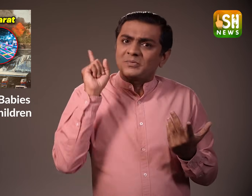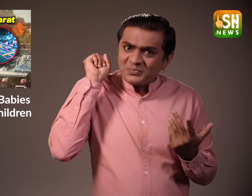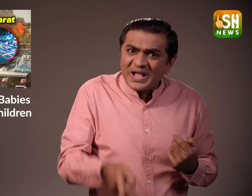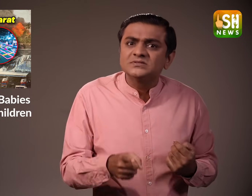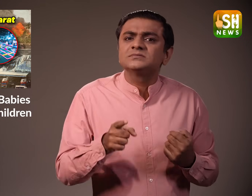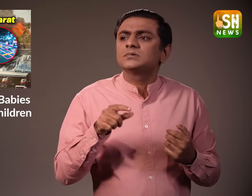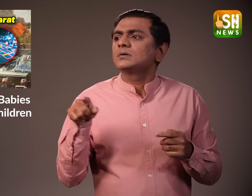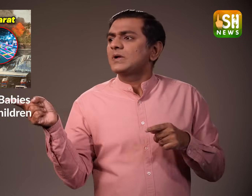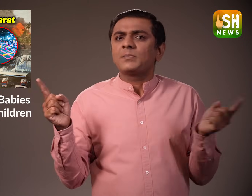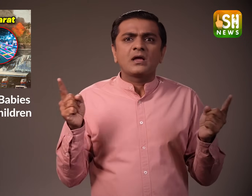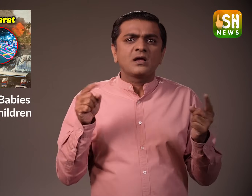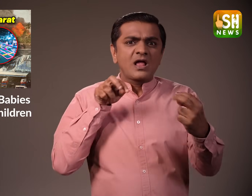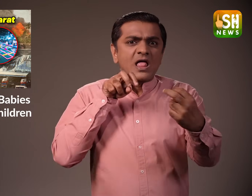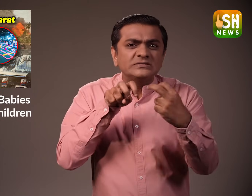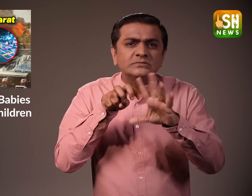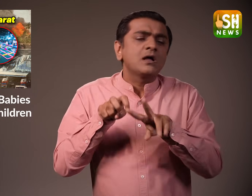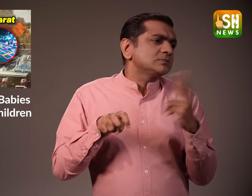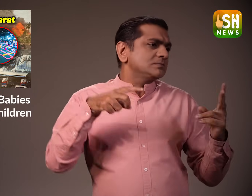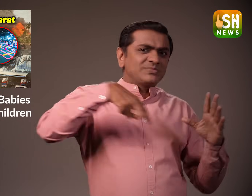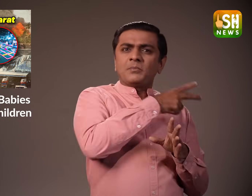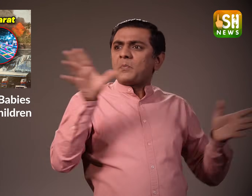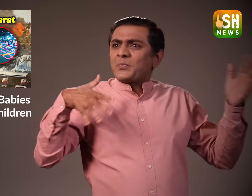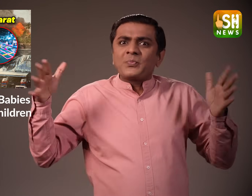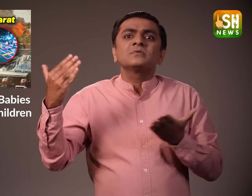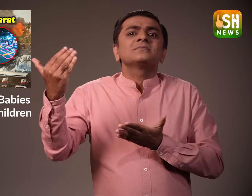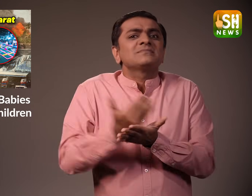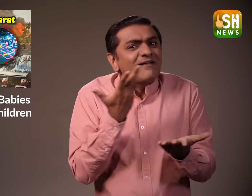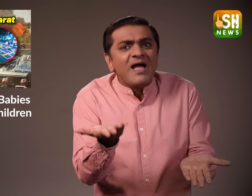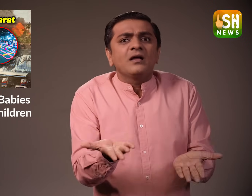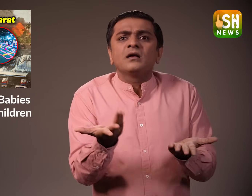There should have been exits on each side to ensure people could be saved.